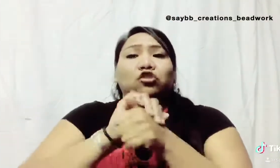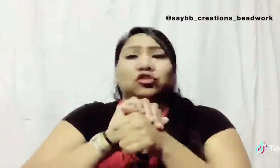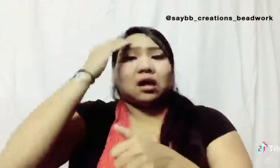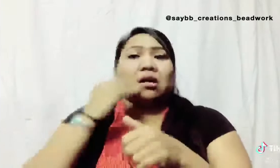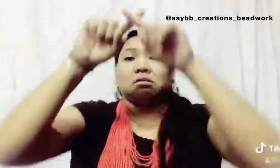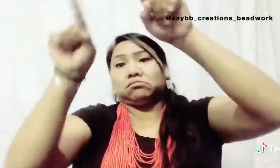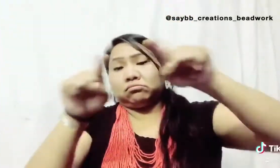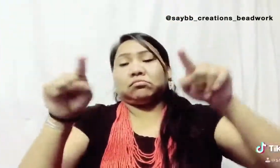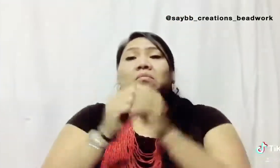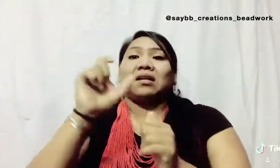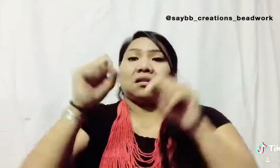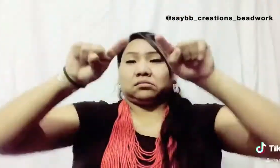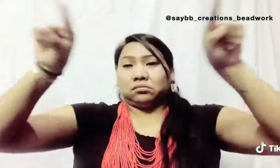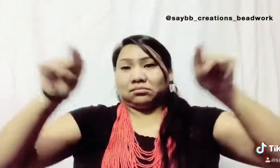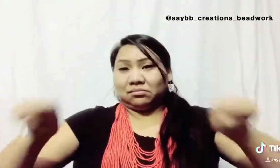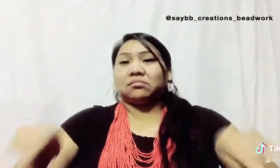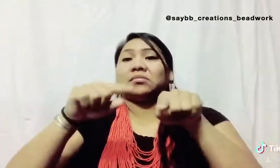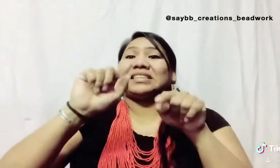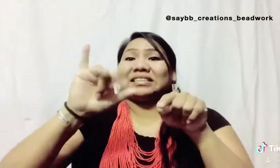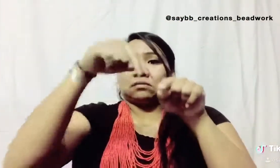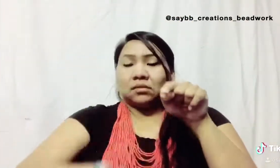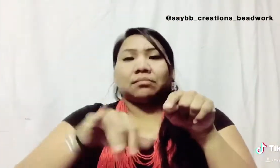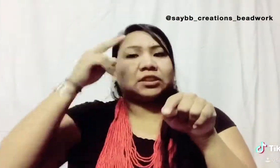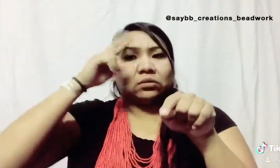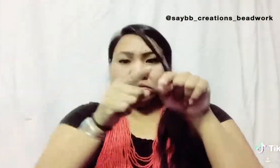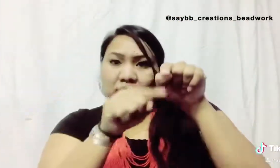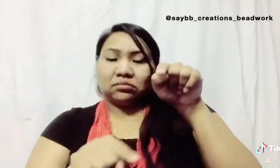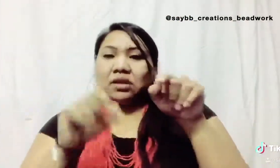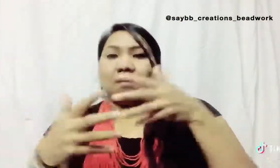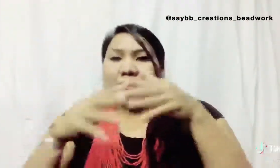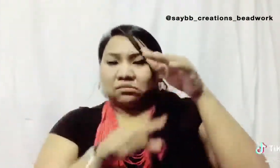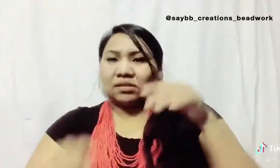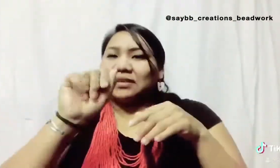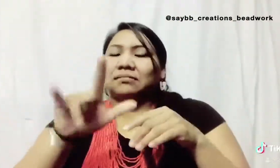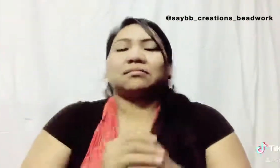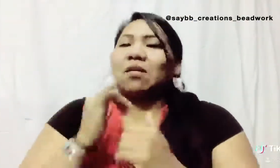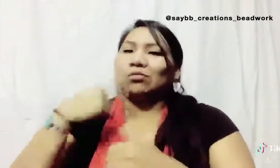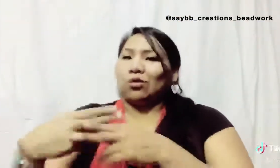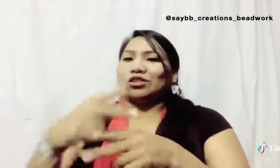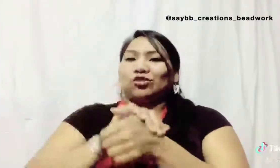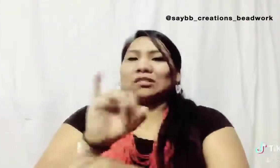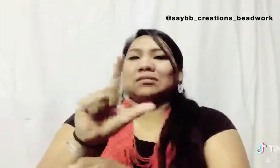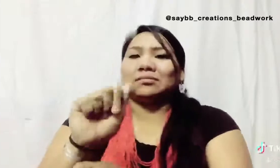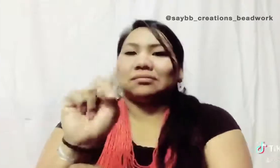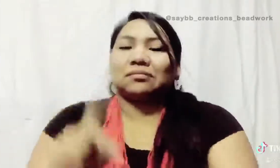the turtle’s head, with the legs spread out, and the tail all the way to Mexico and South America. That’s why we named this country, “Turtle Island”!